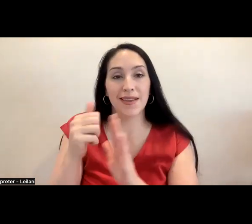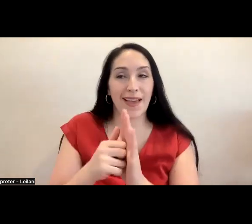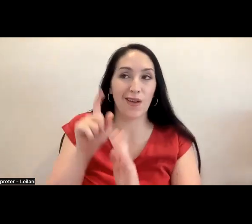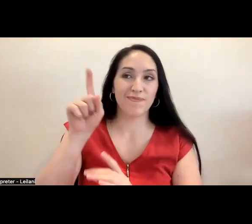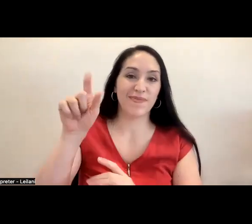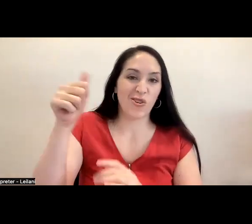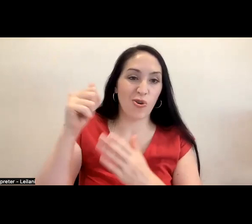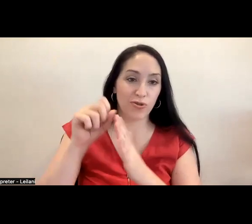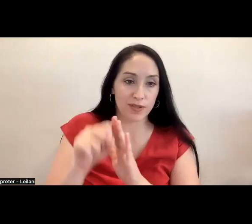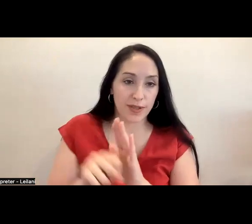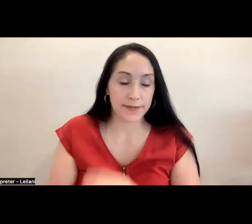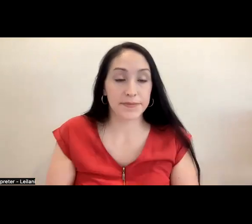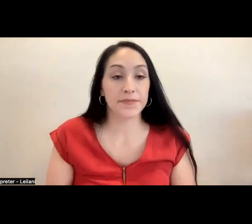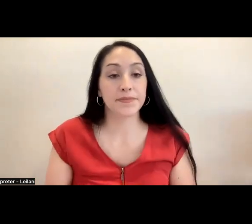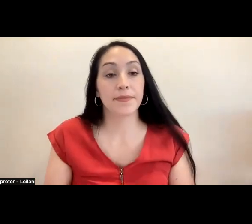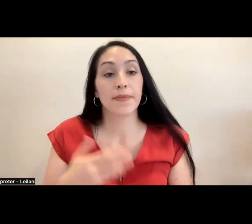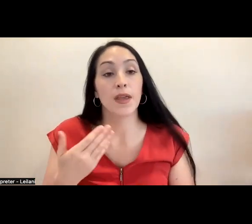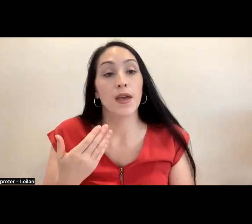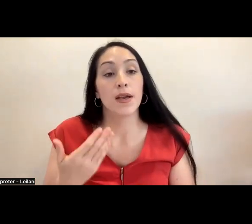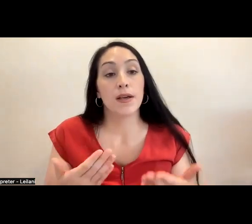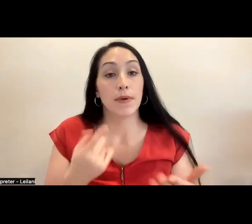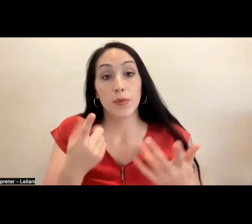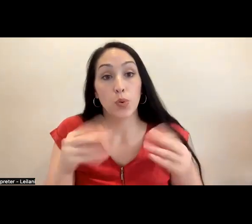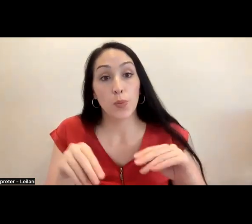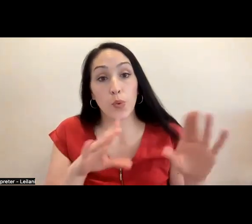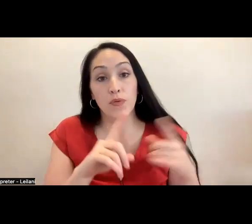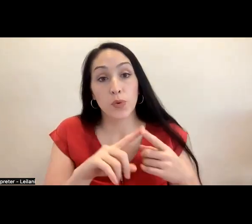a state a different state, and you want to utilize that new States able program.